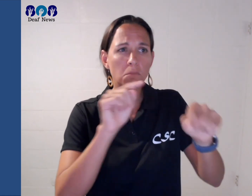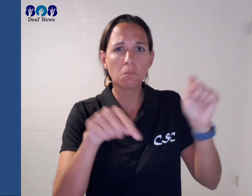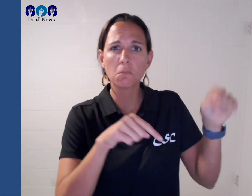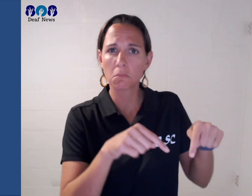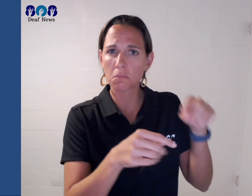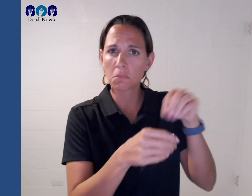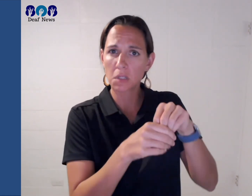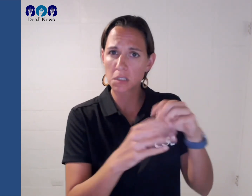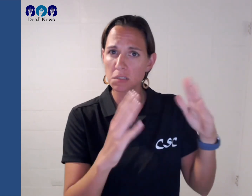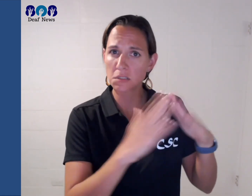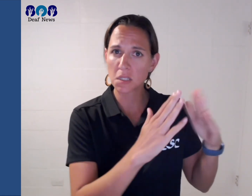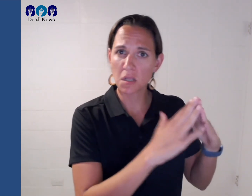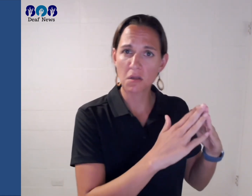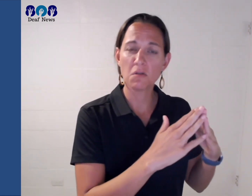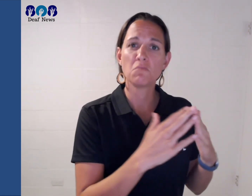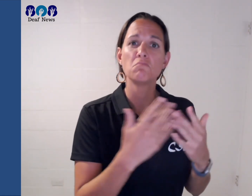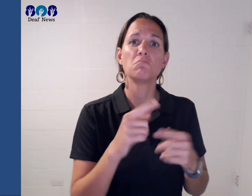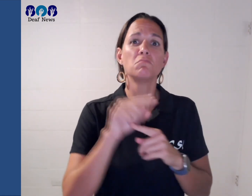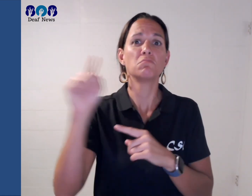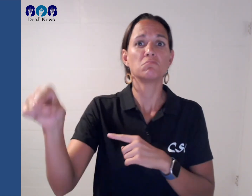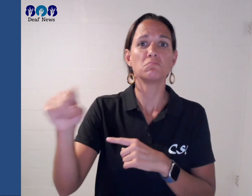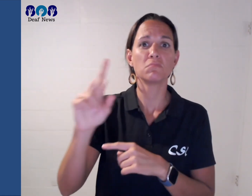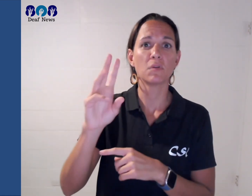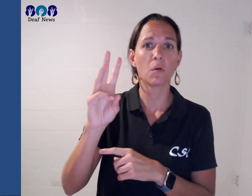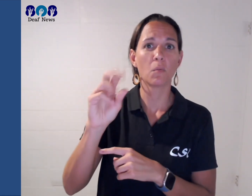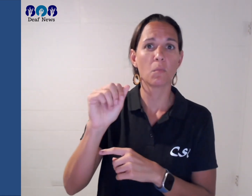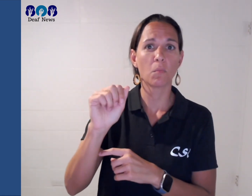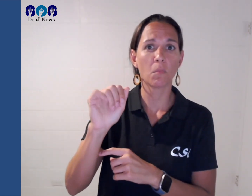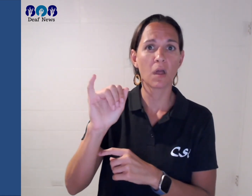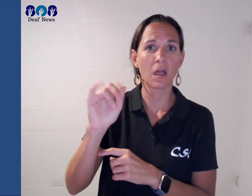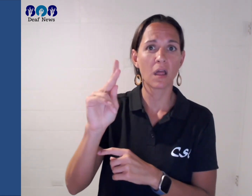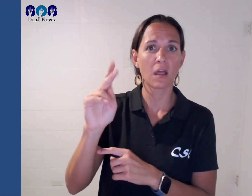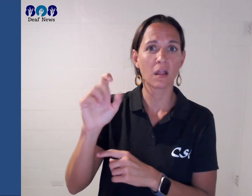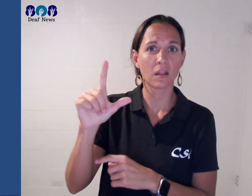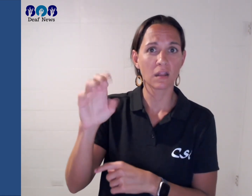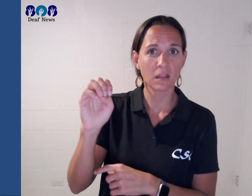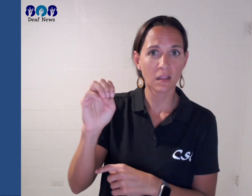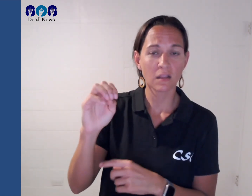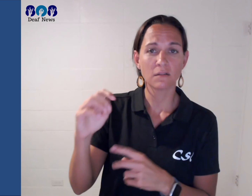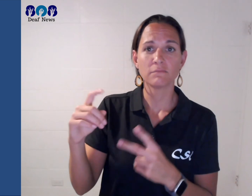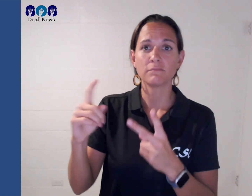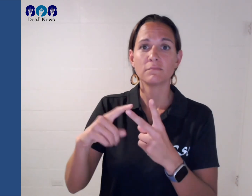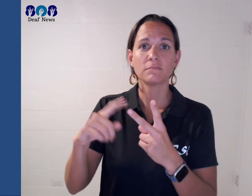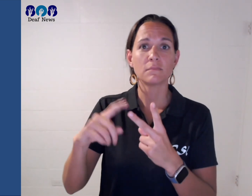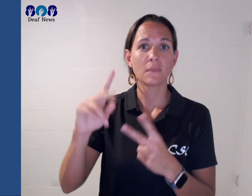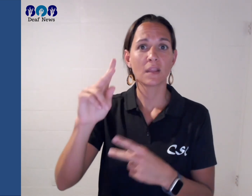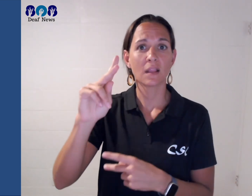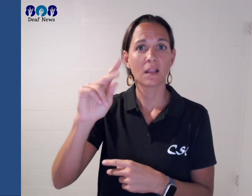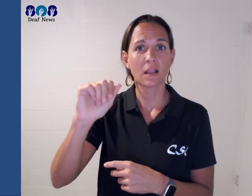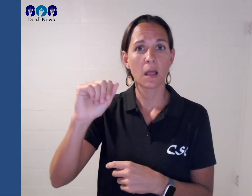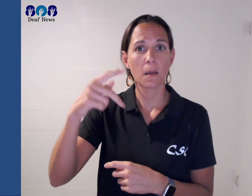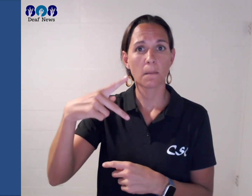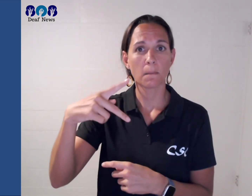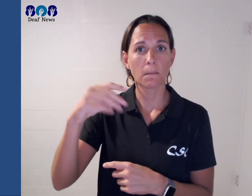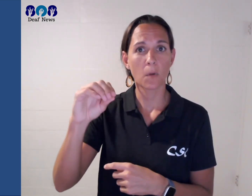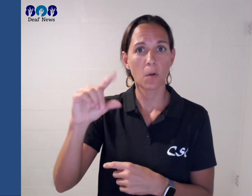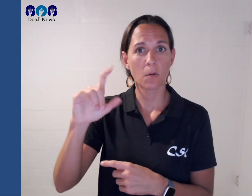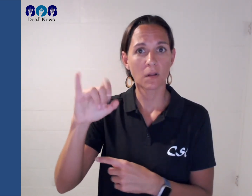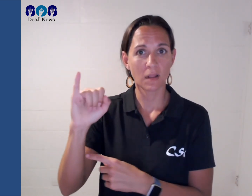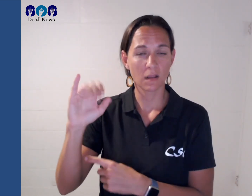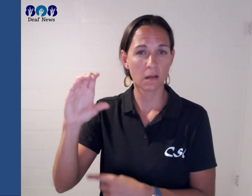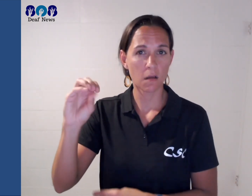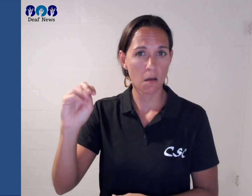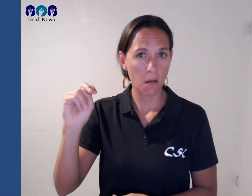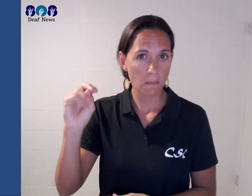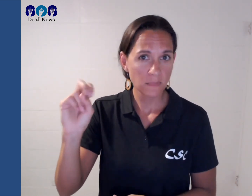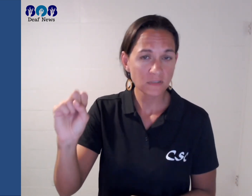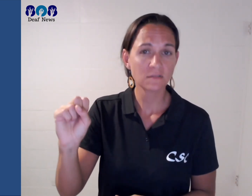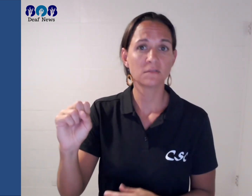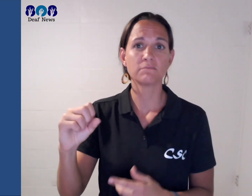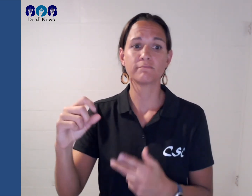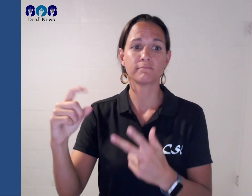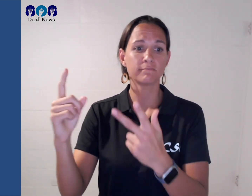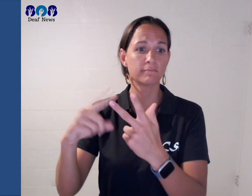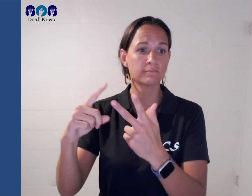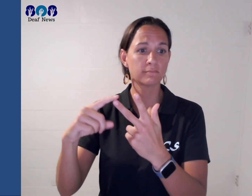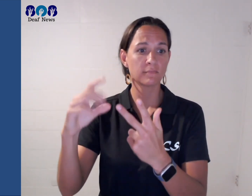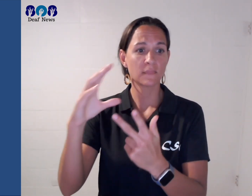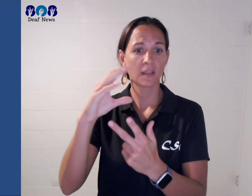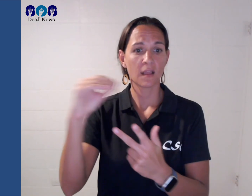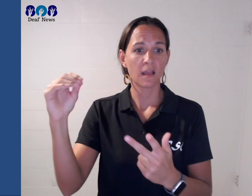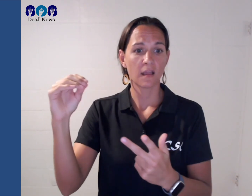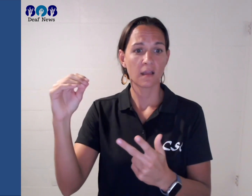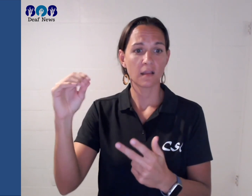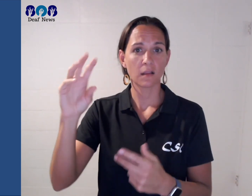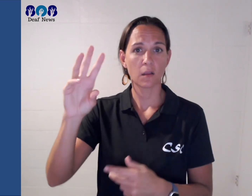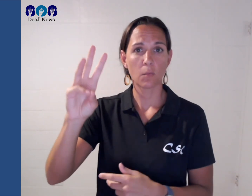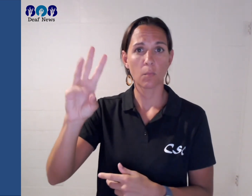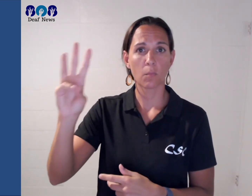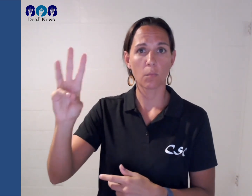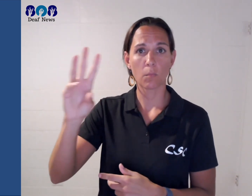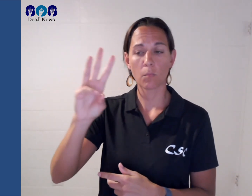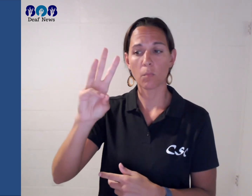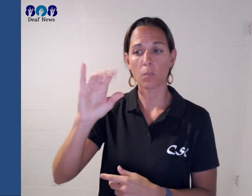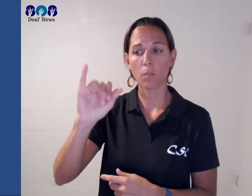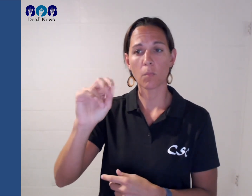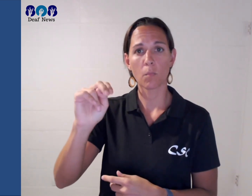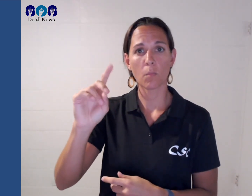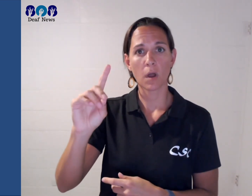minutes.” There’s different sites in town as well as Waikele and Kapolei Commons as well as at the